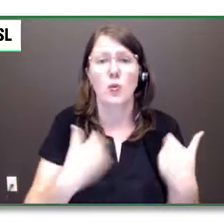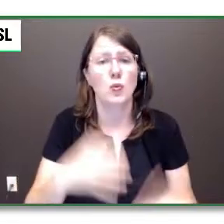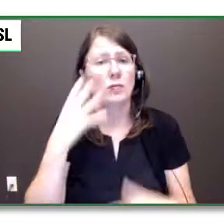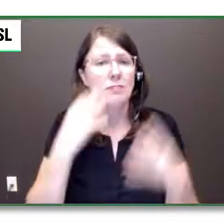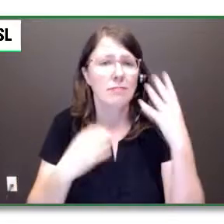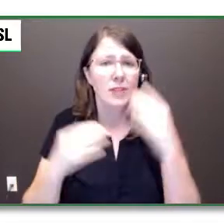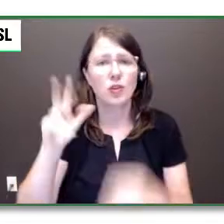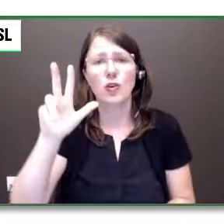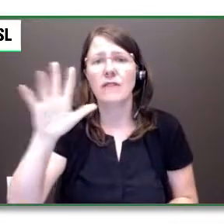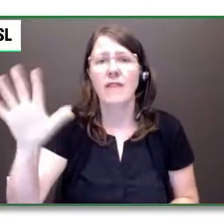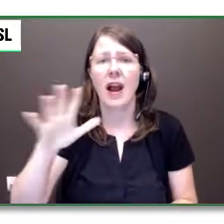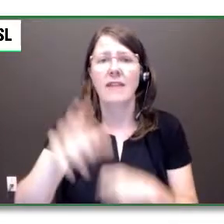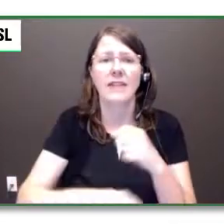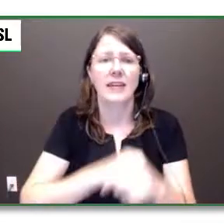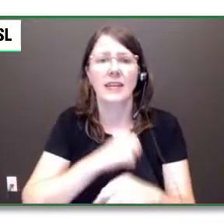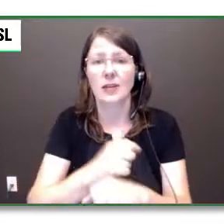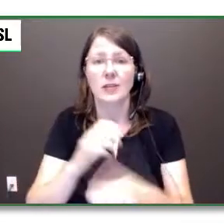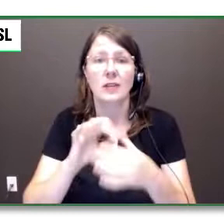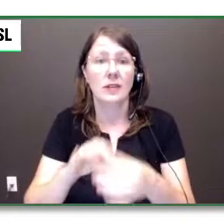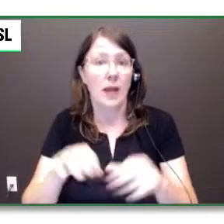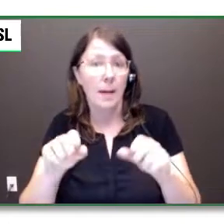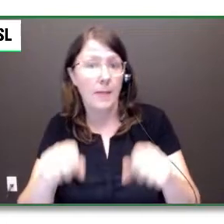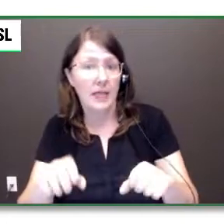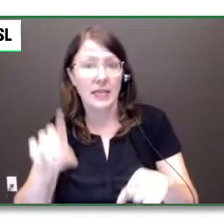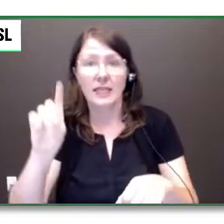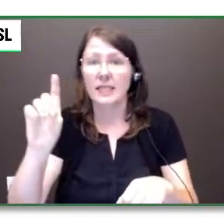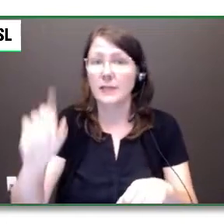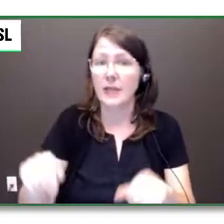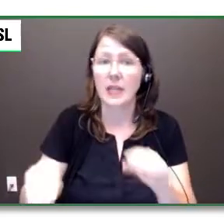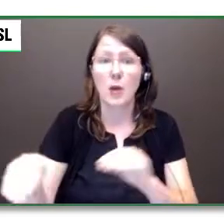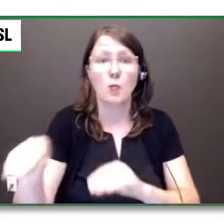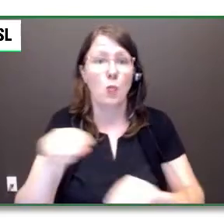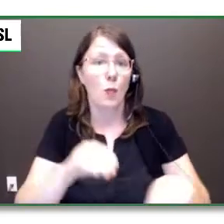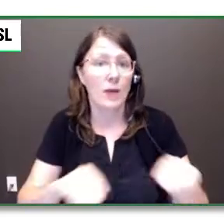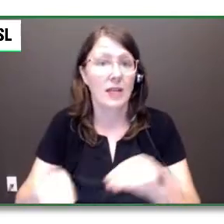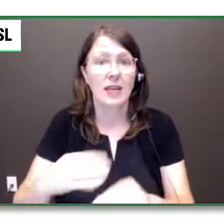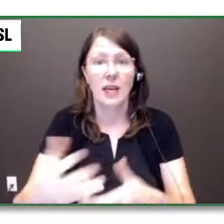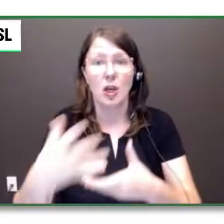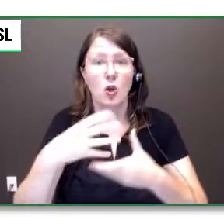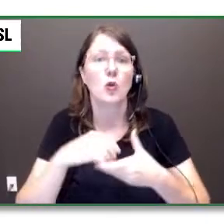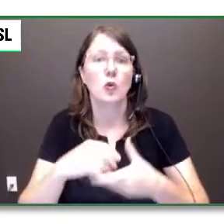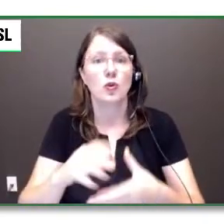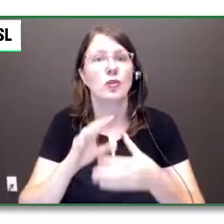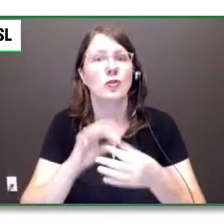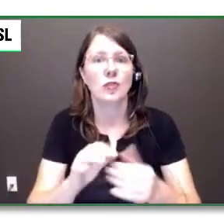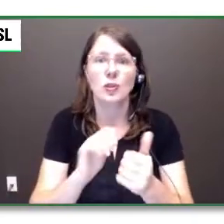accessibility, and inclusion in cities, parks, sports, recreation, and tourism.